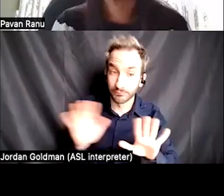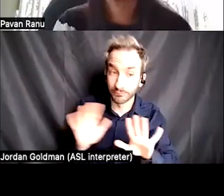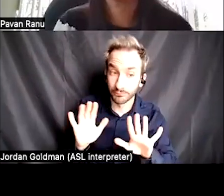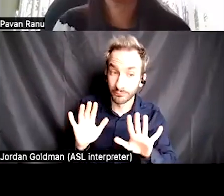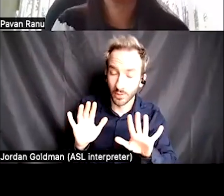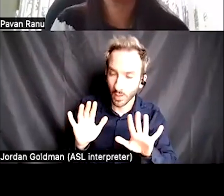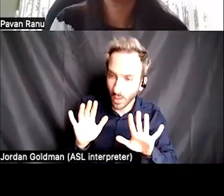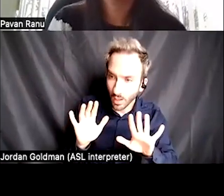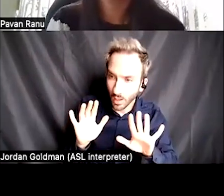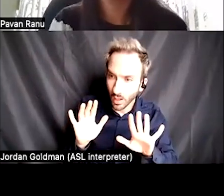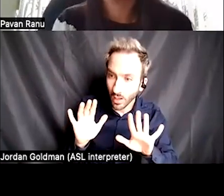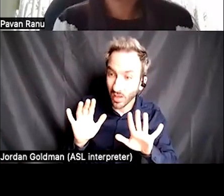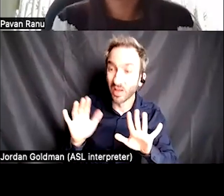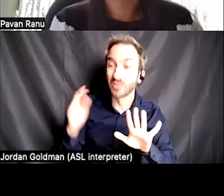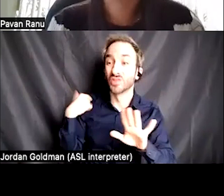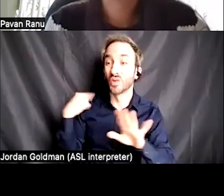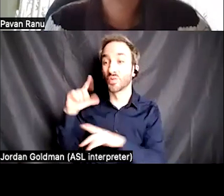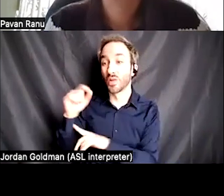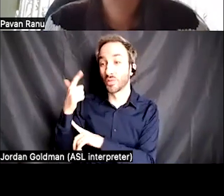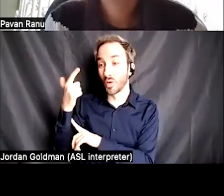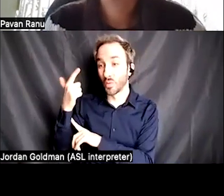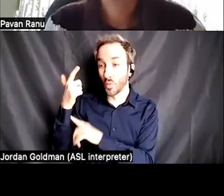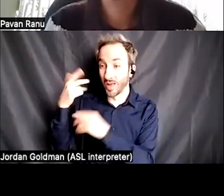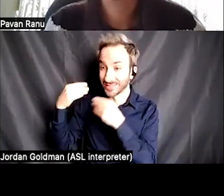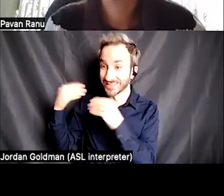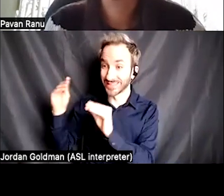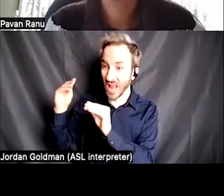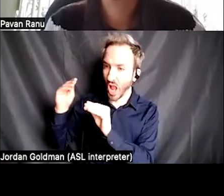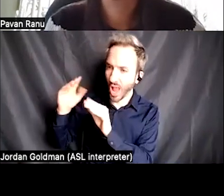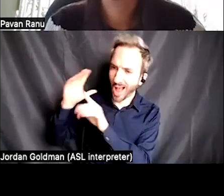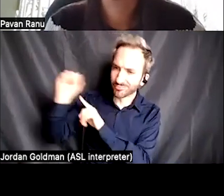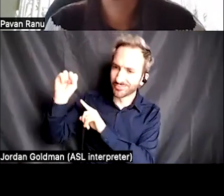So, it's important to note sort of like when we talked about personal finance earlier in the